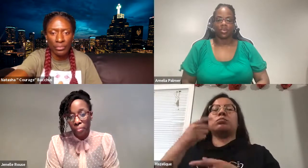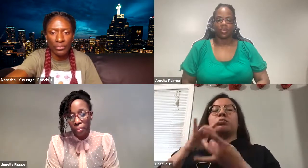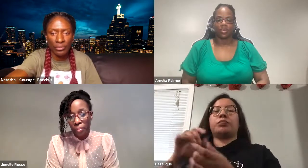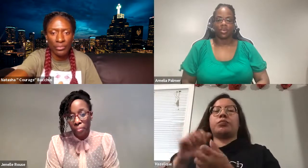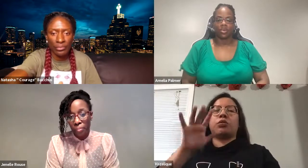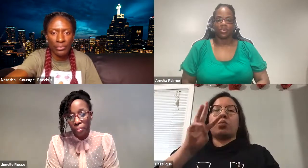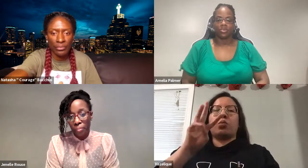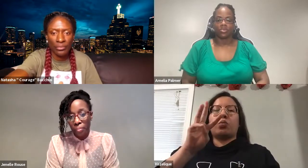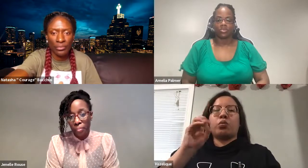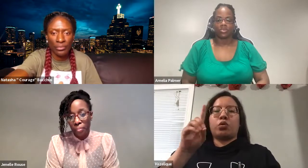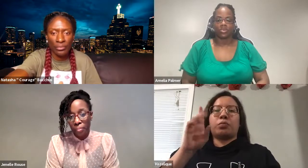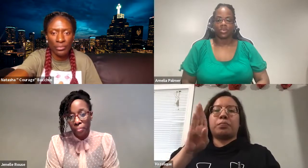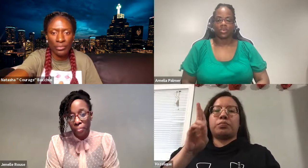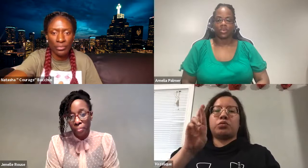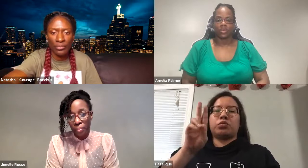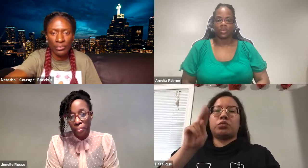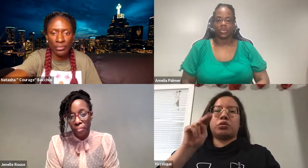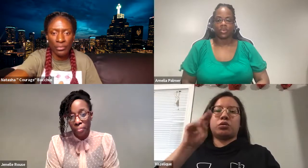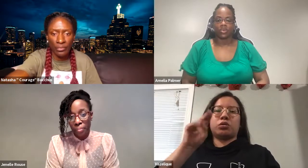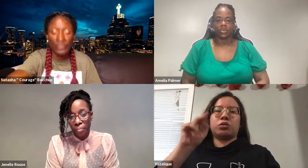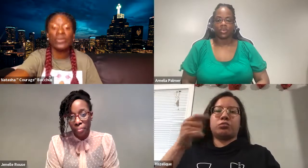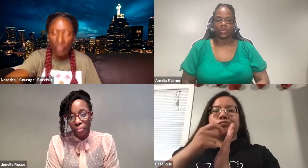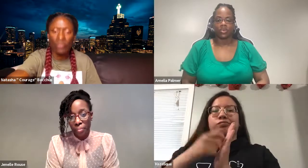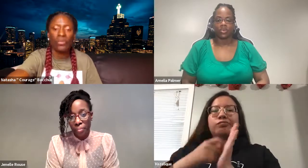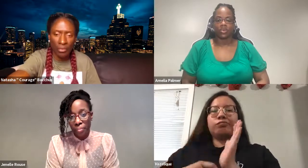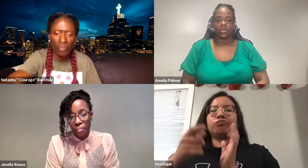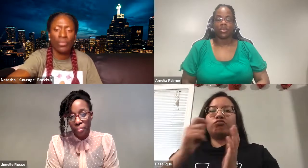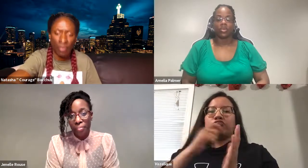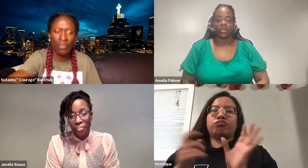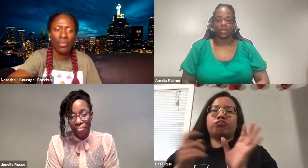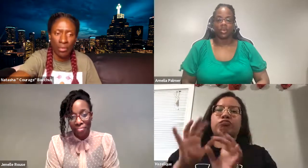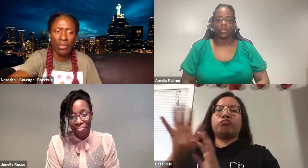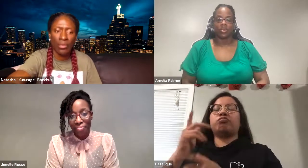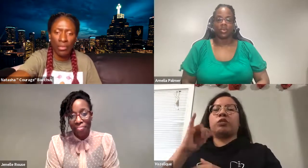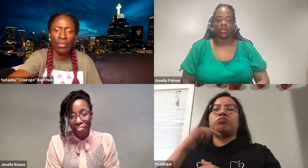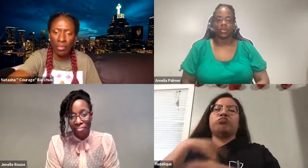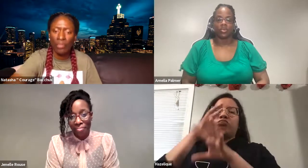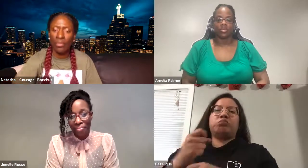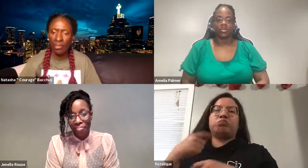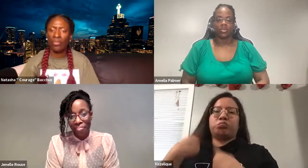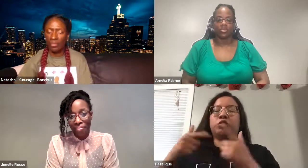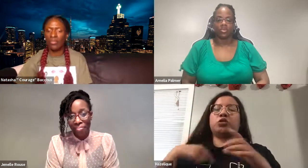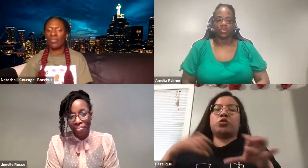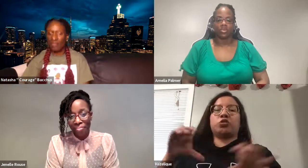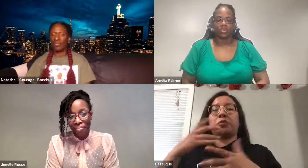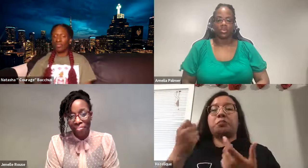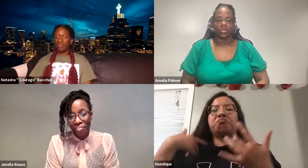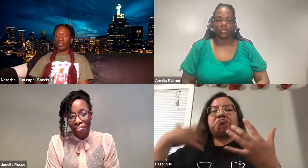i'm an artist and i do wood burning as my main field of practice